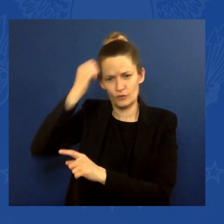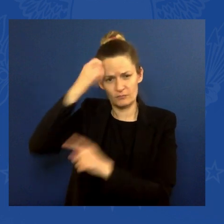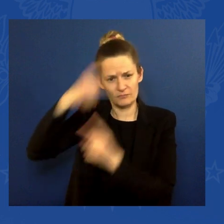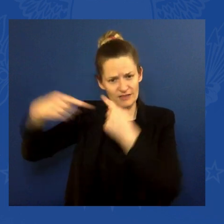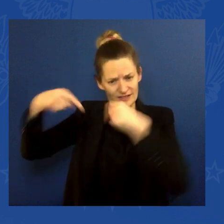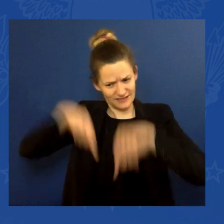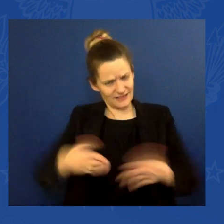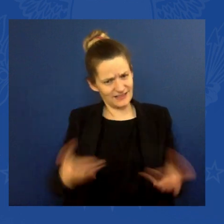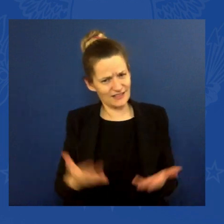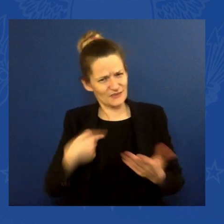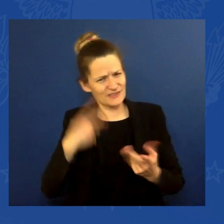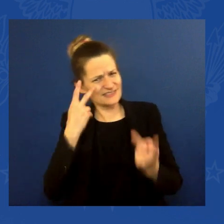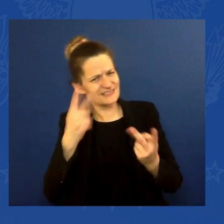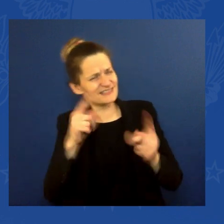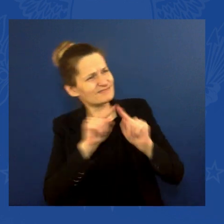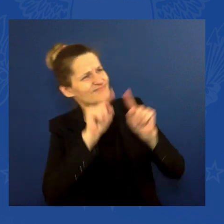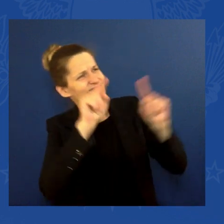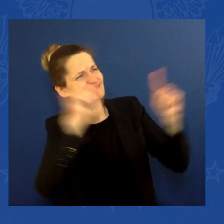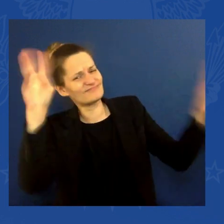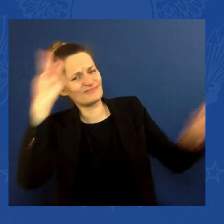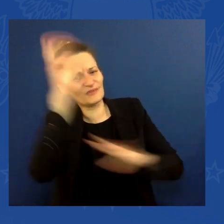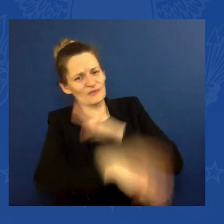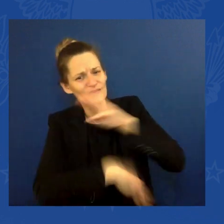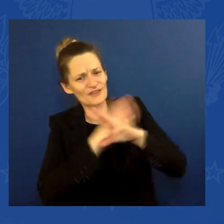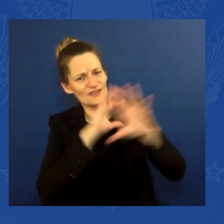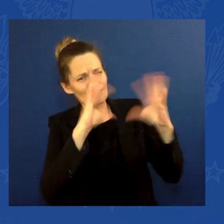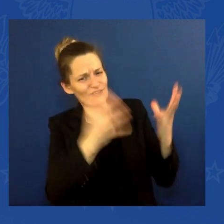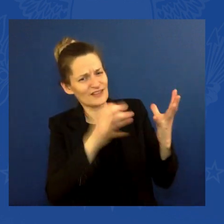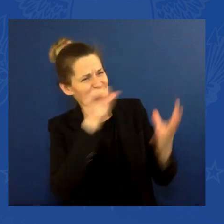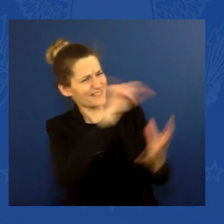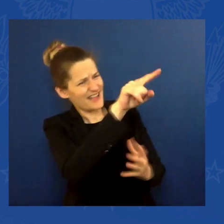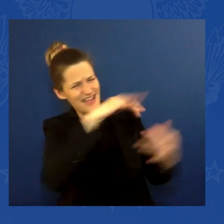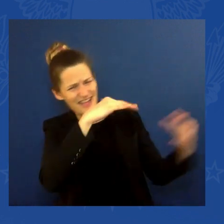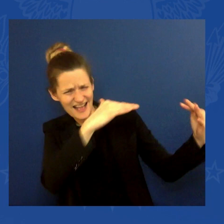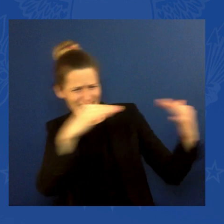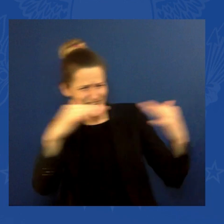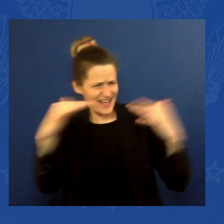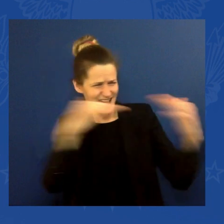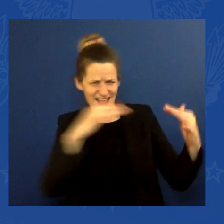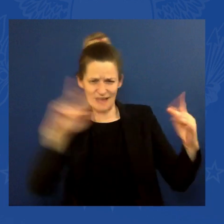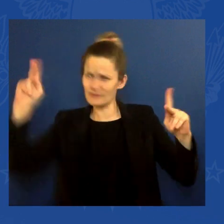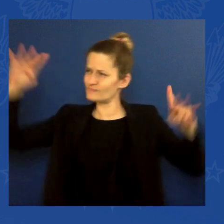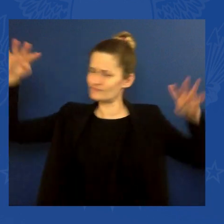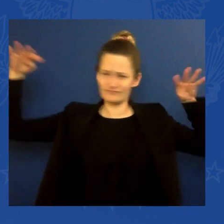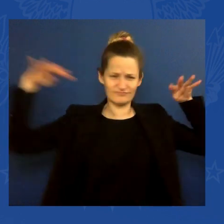But I also see this: the strength, necessity, and endurance of democracy. That we, the people --